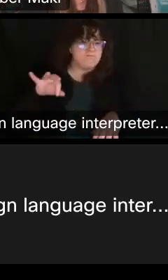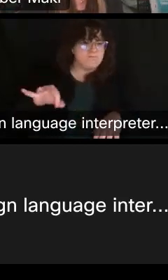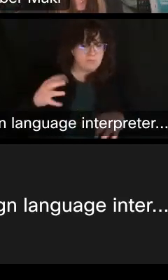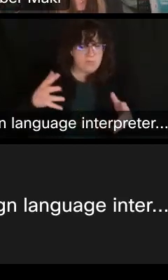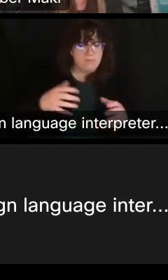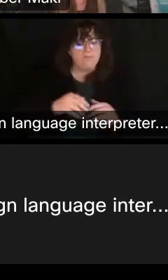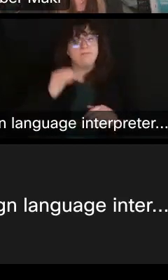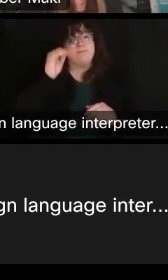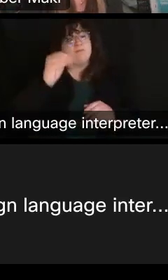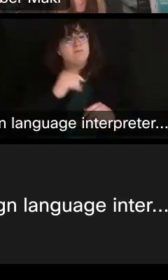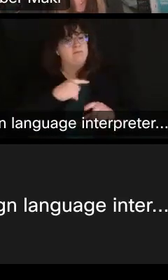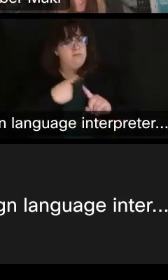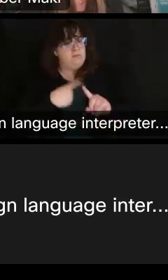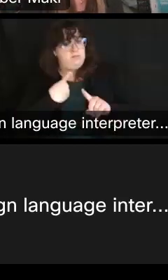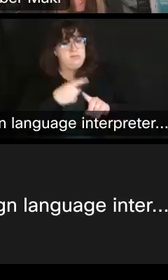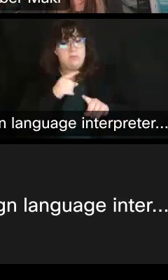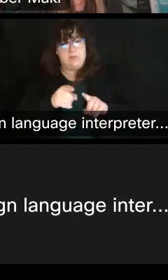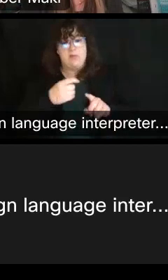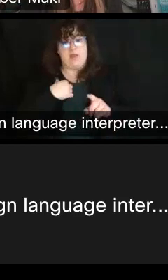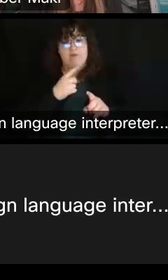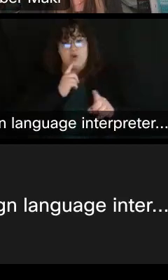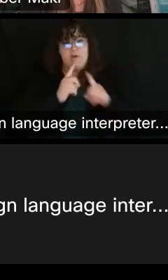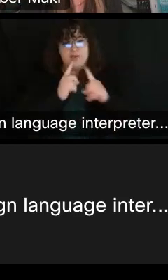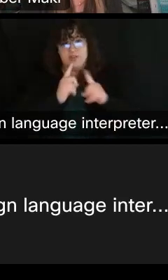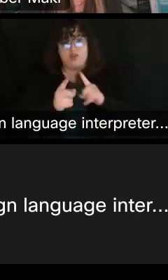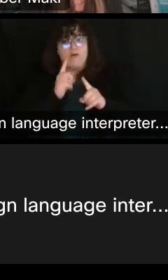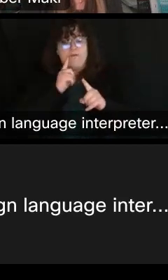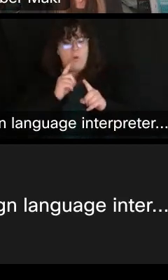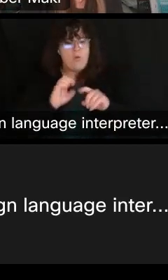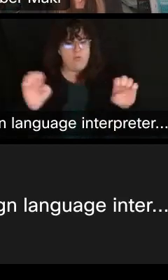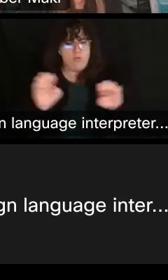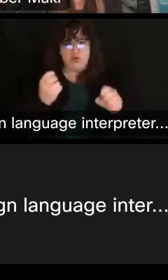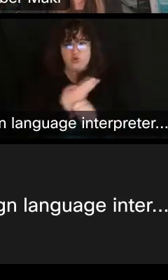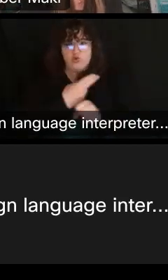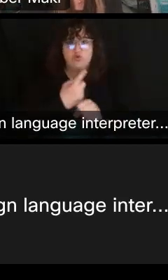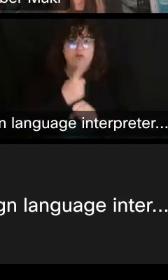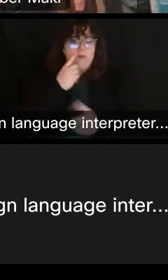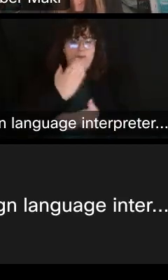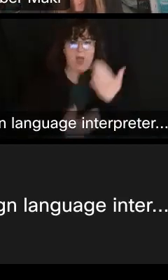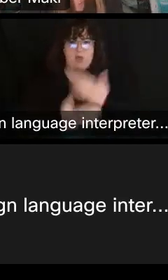having a conversation about emergency use of manual restraint, especially if you know